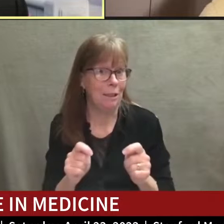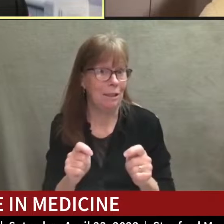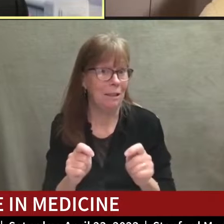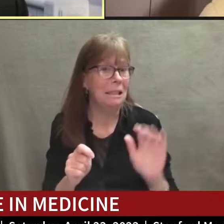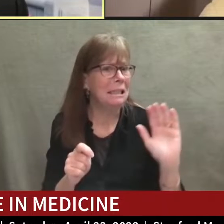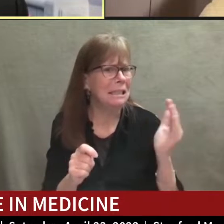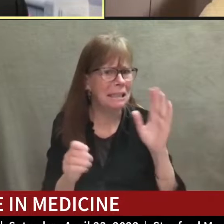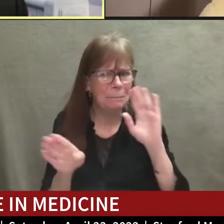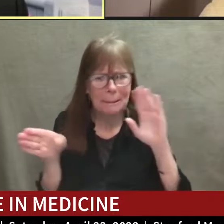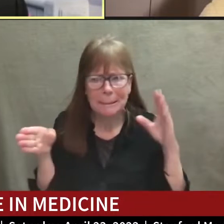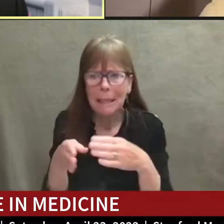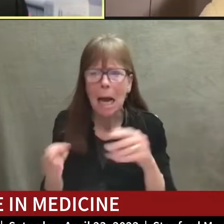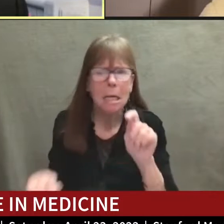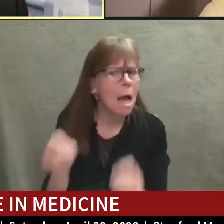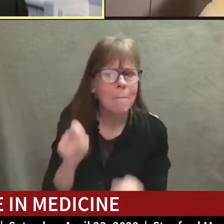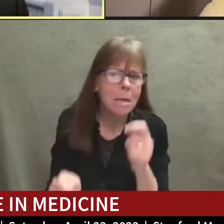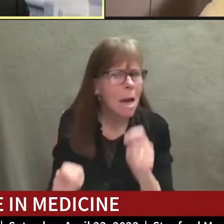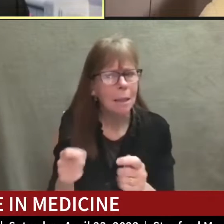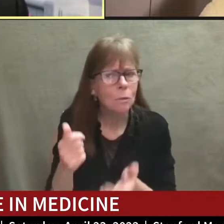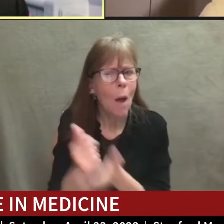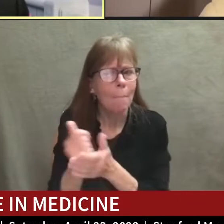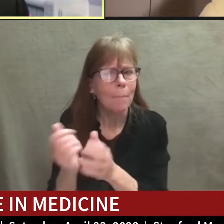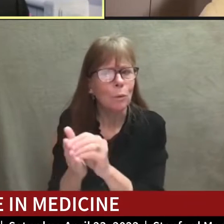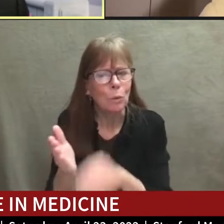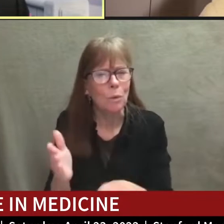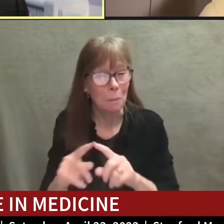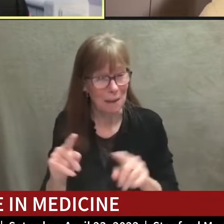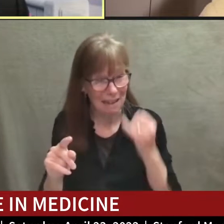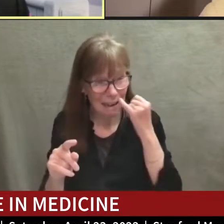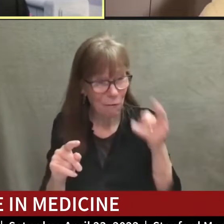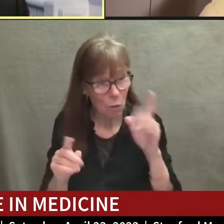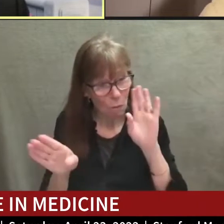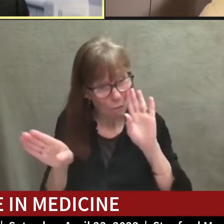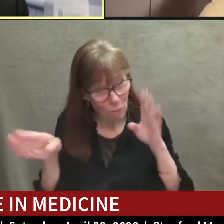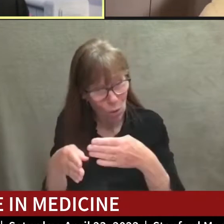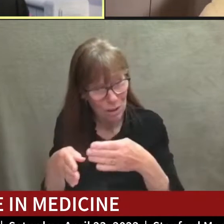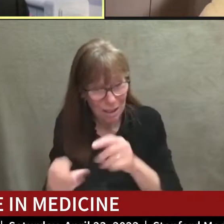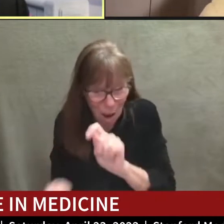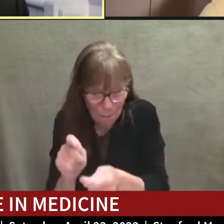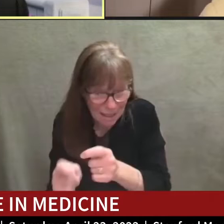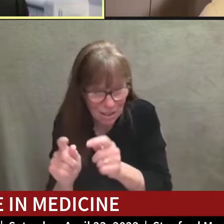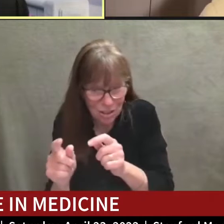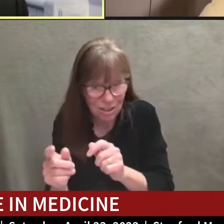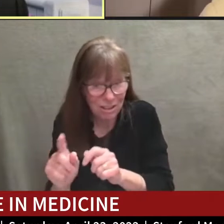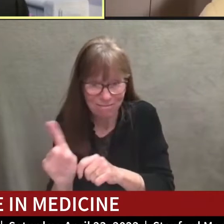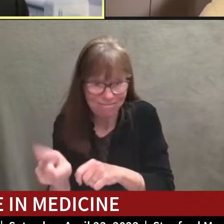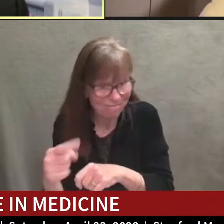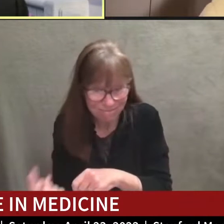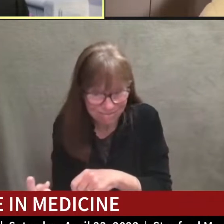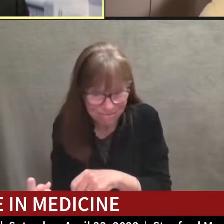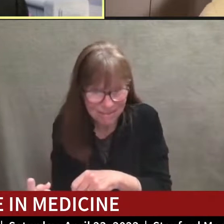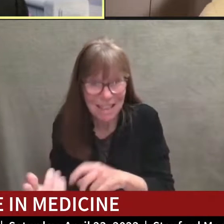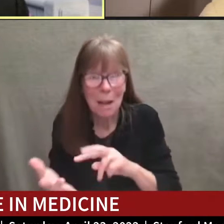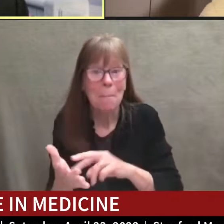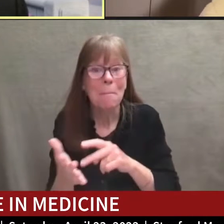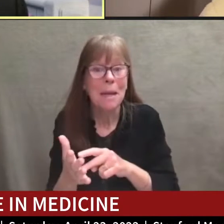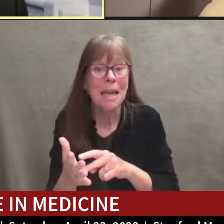students. And when you focus on accommodations, you’re focusing the locus of the problem on the